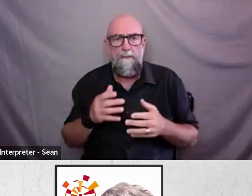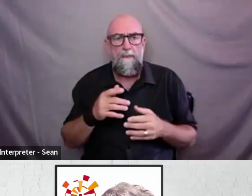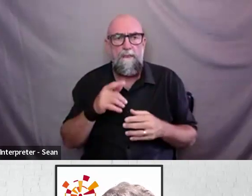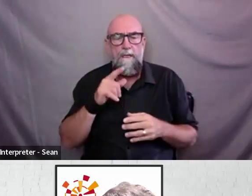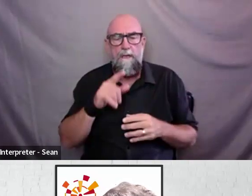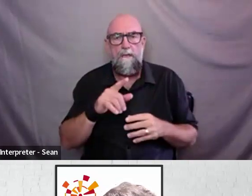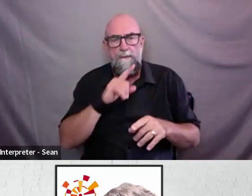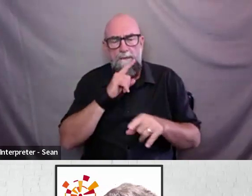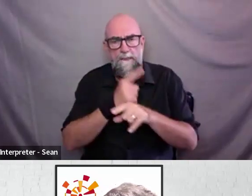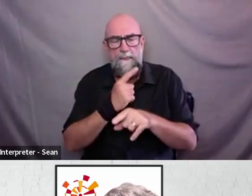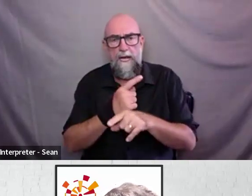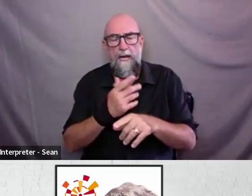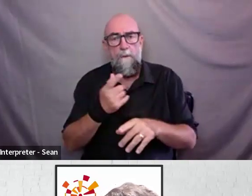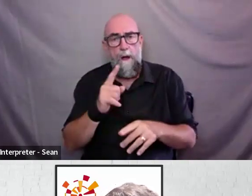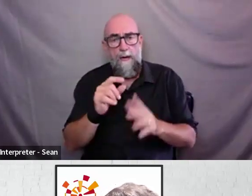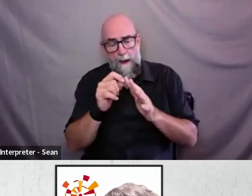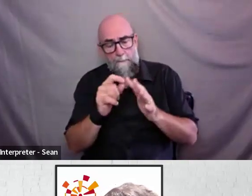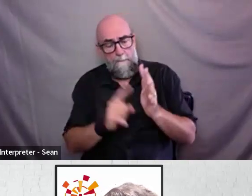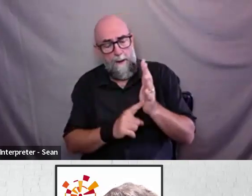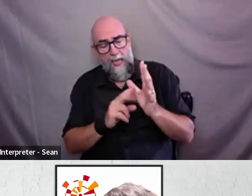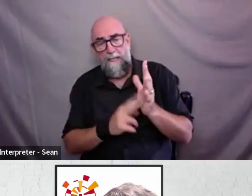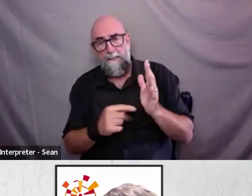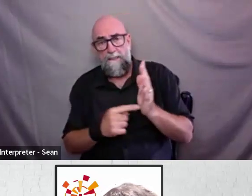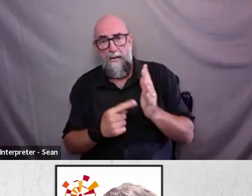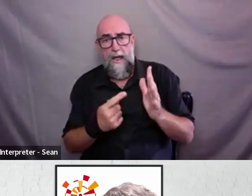which would you